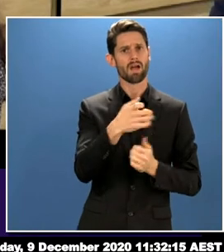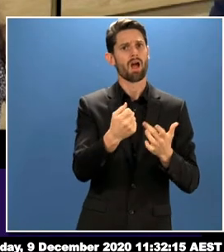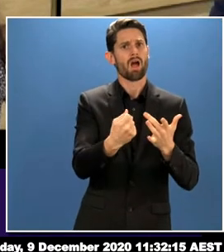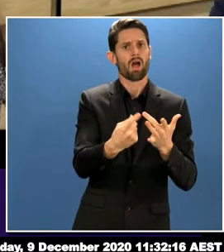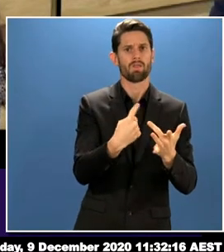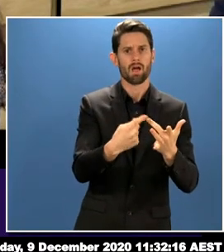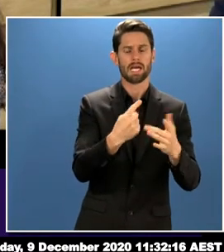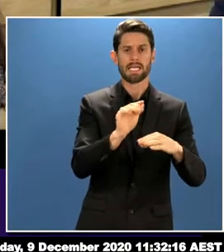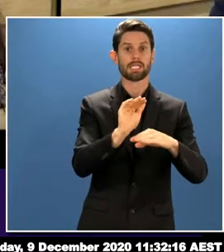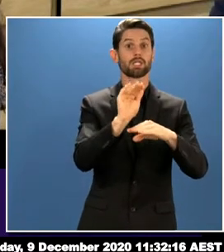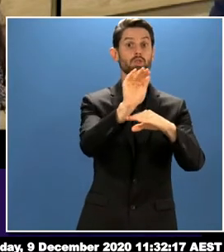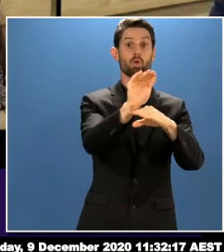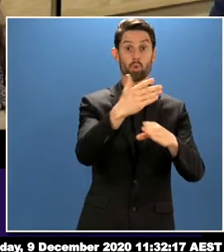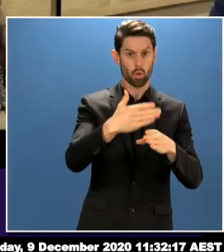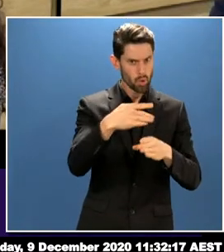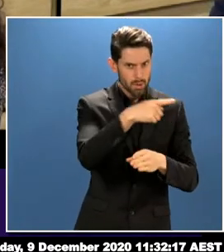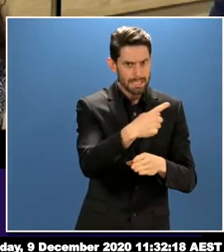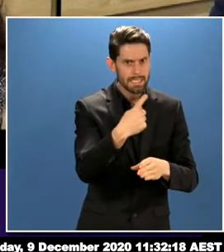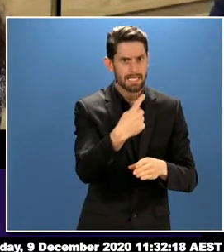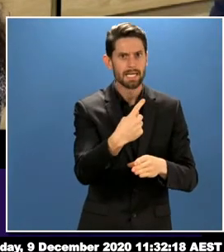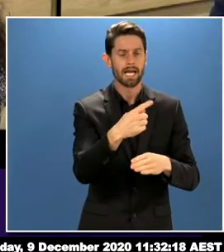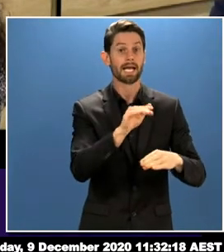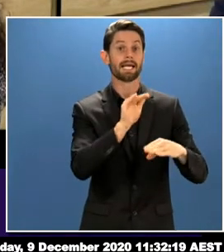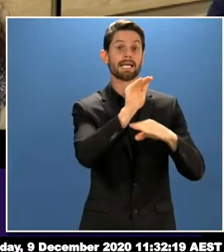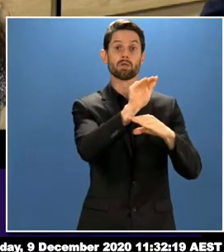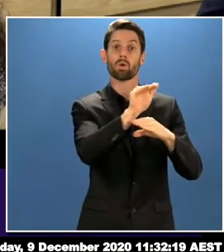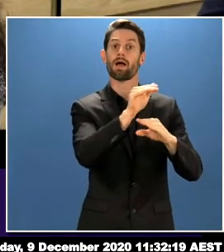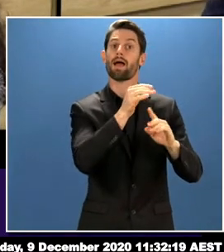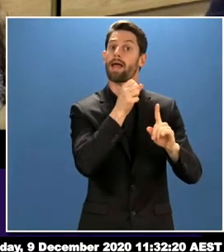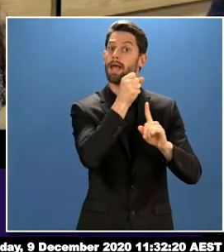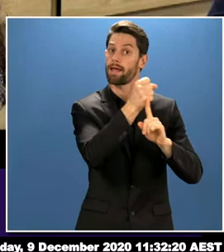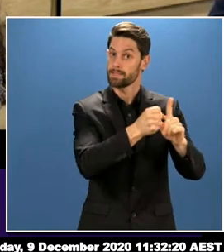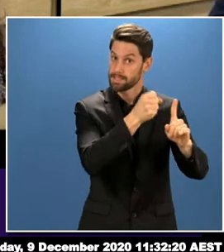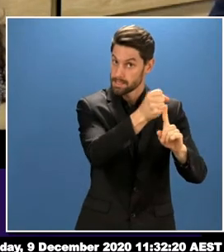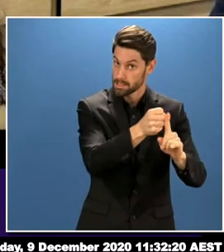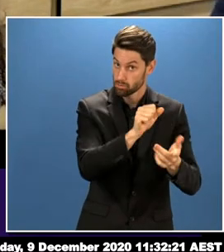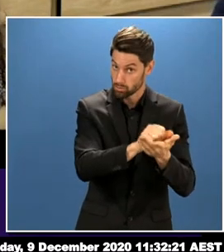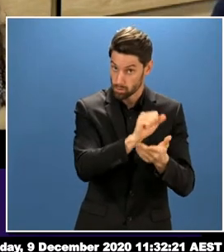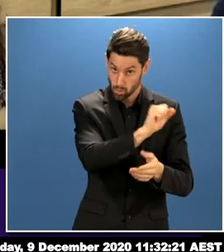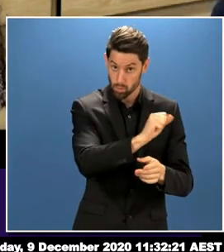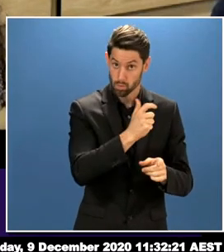were just talking about was some of the external advocacy work you do? Yes.